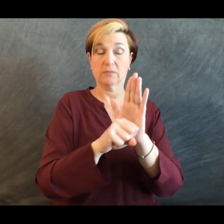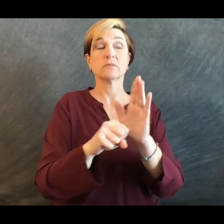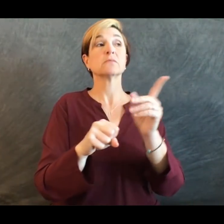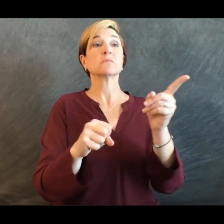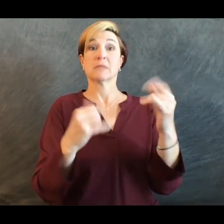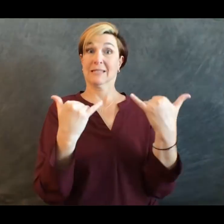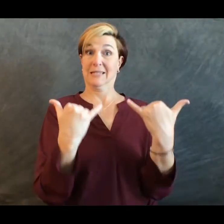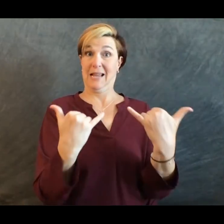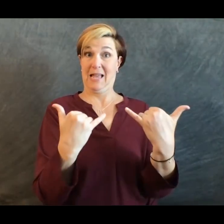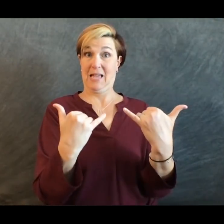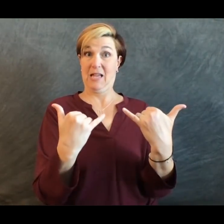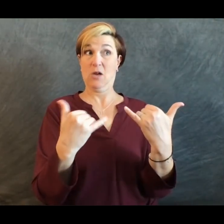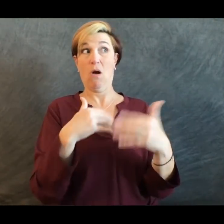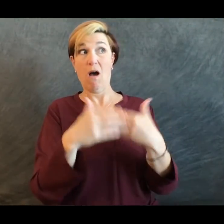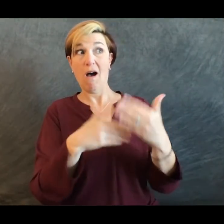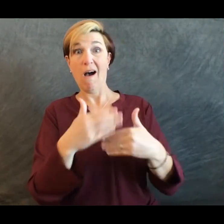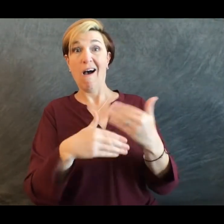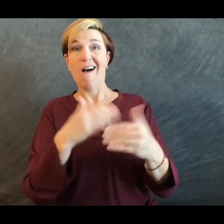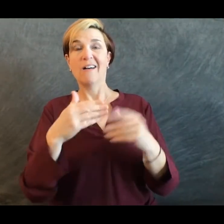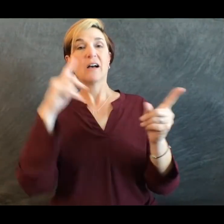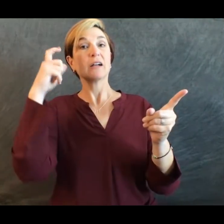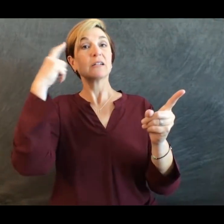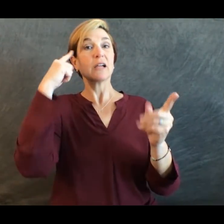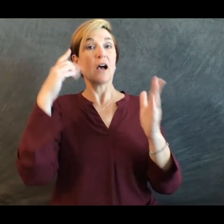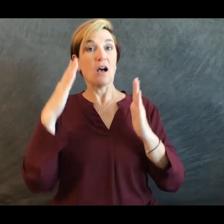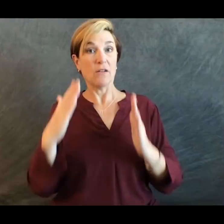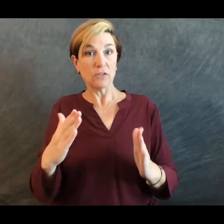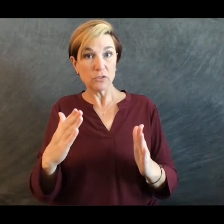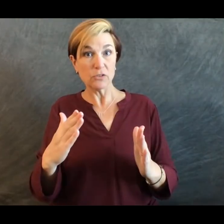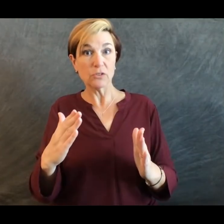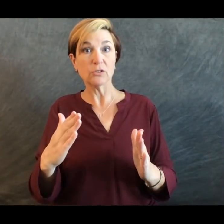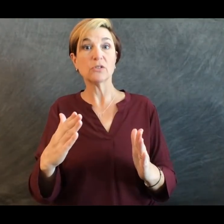to return an army field hospital so we're going